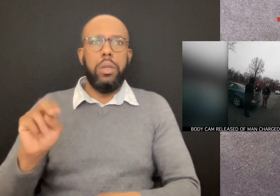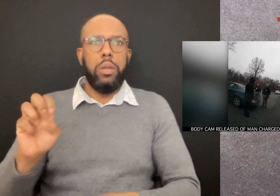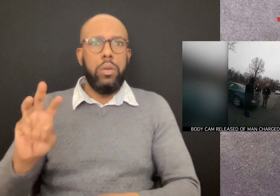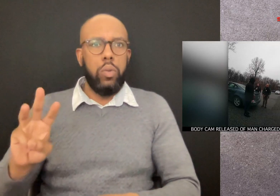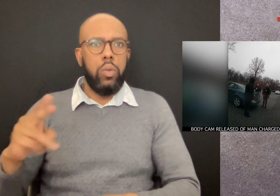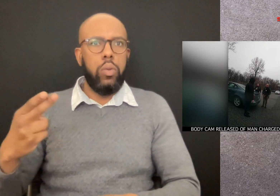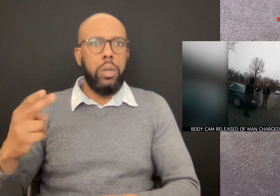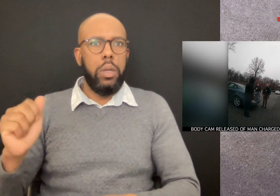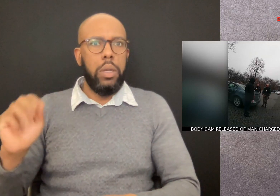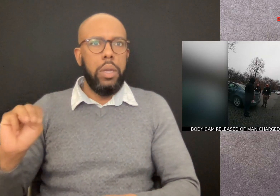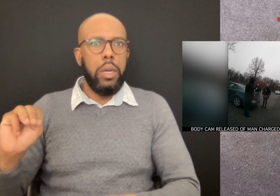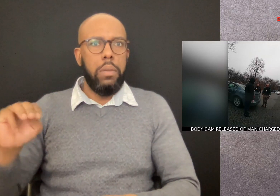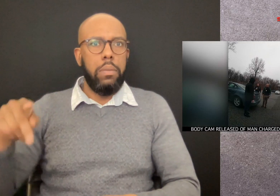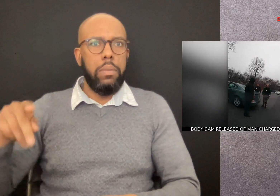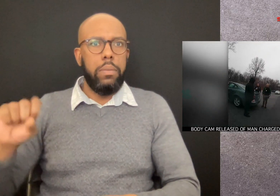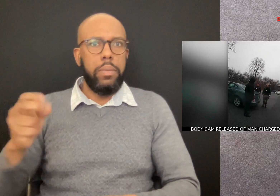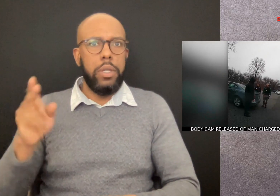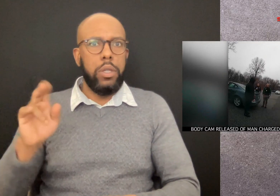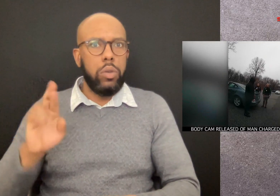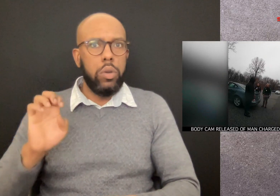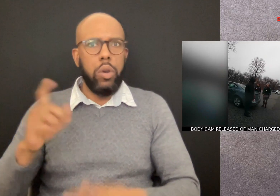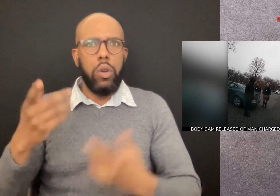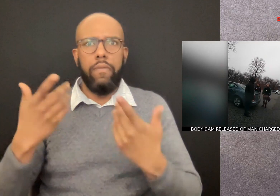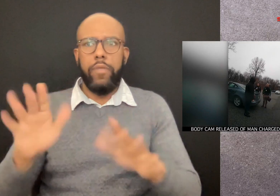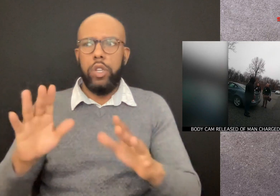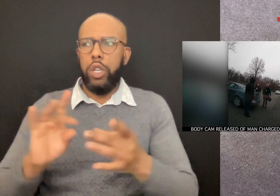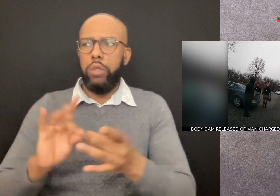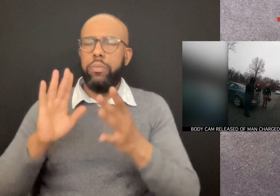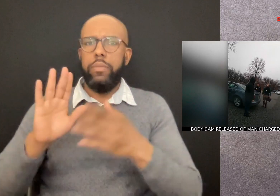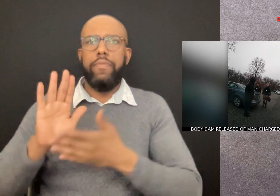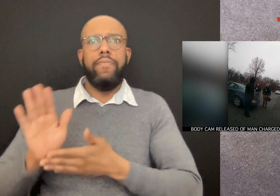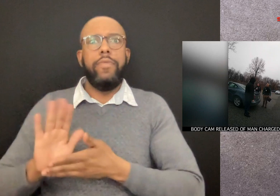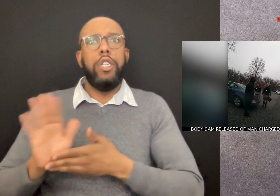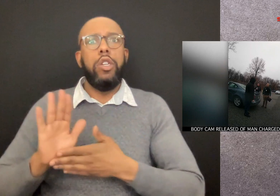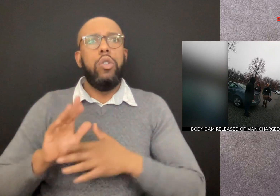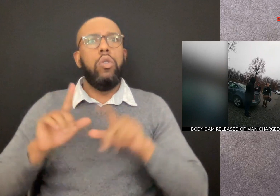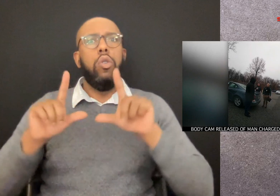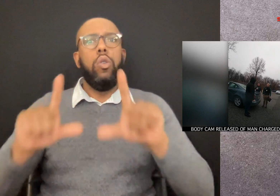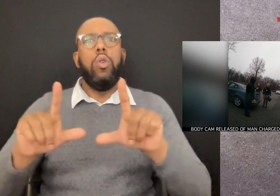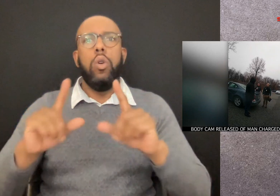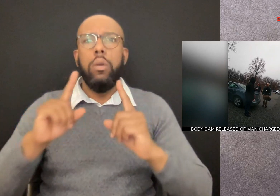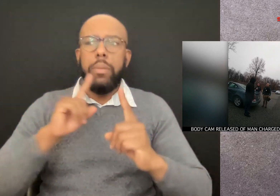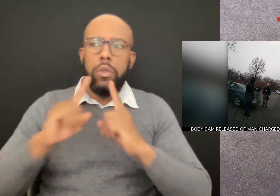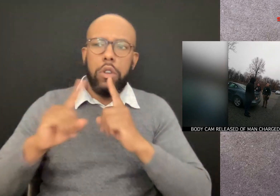New Hampshire police have released video from an interview with a man named Adam Montgomery